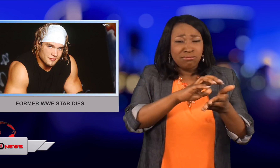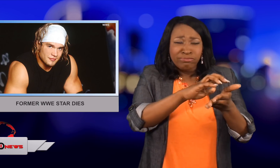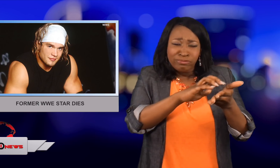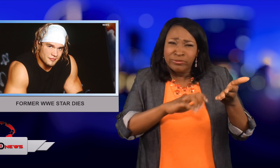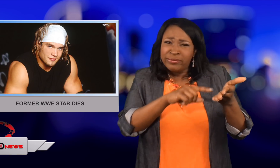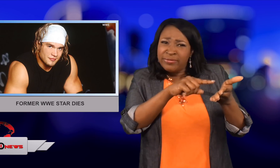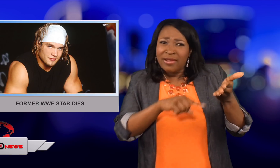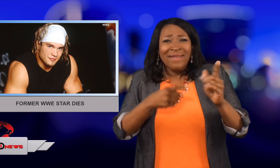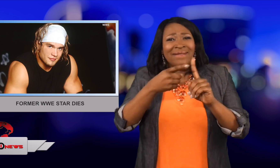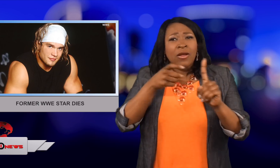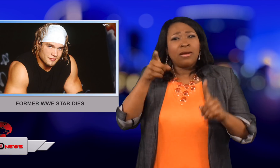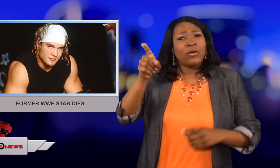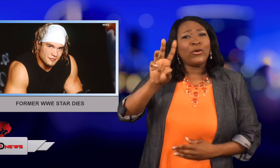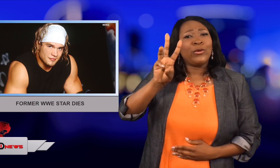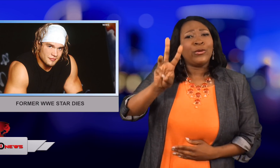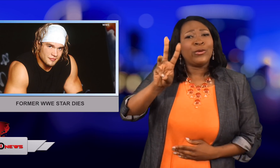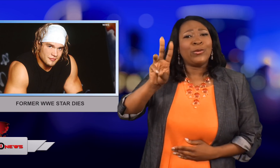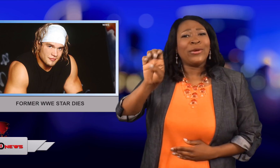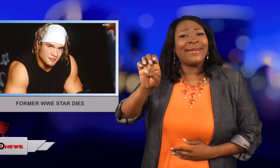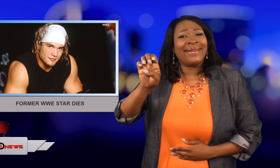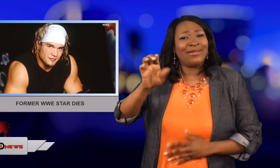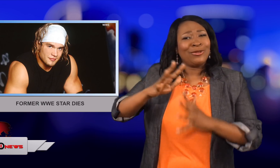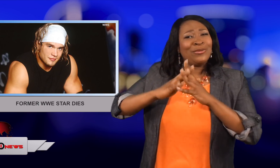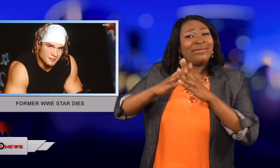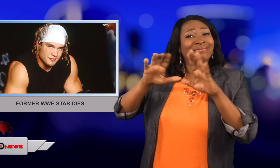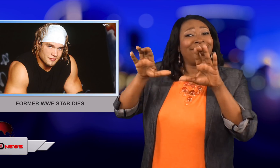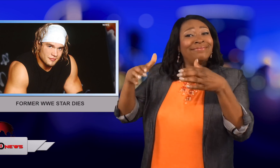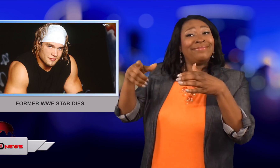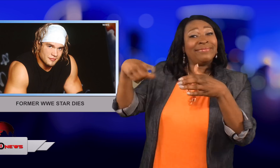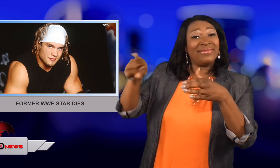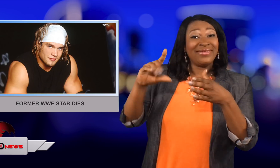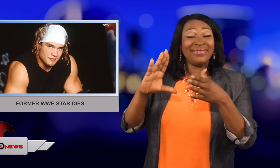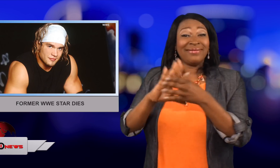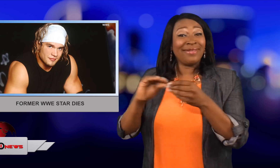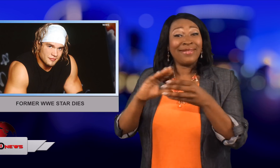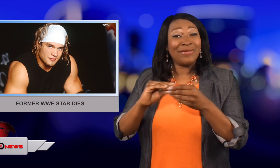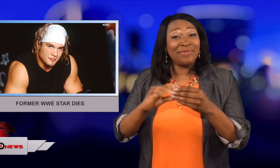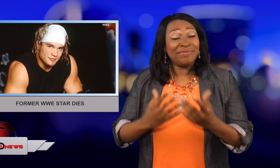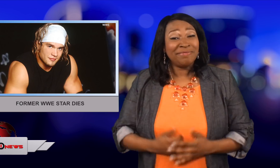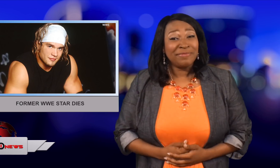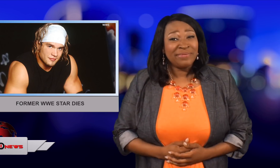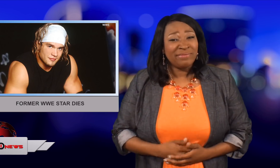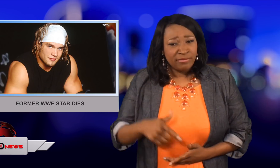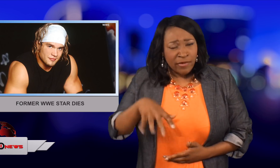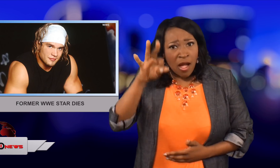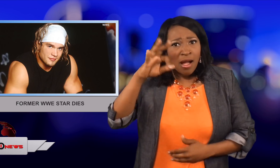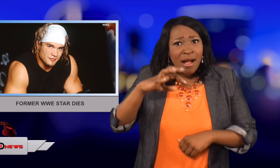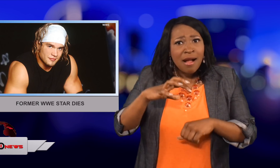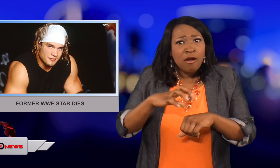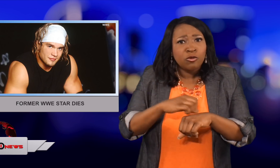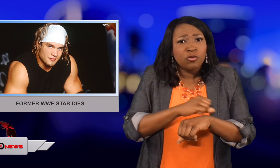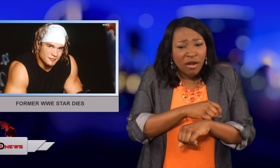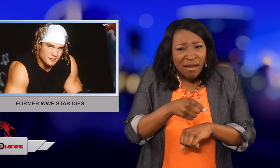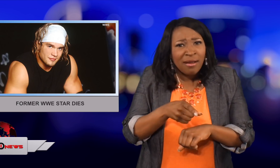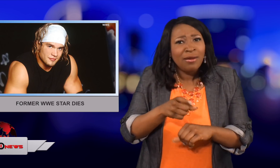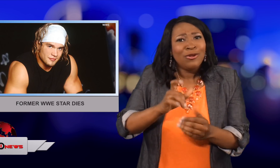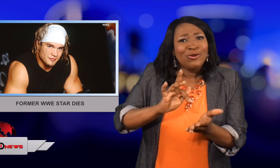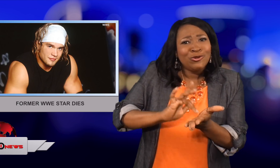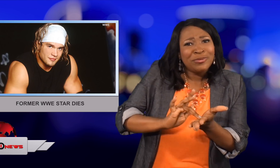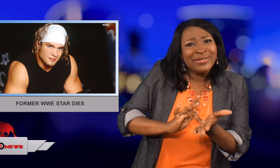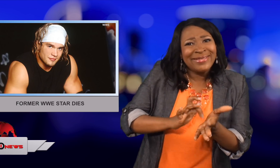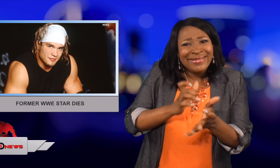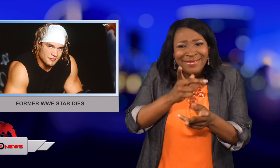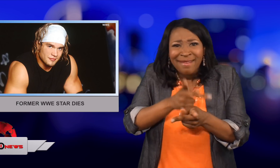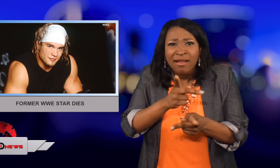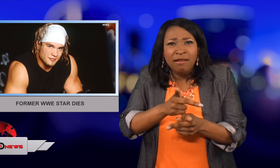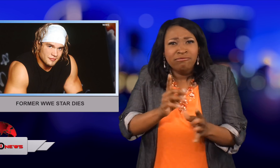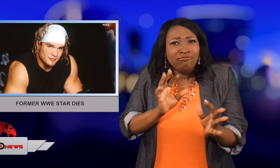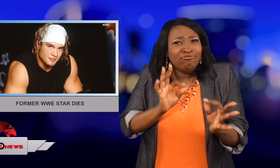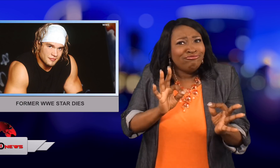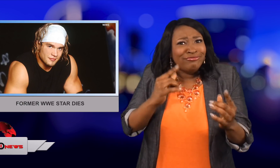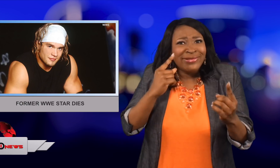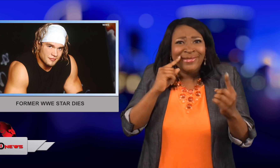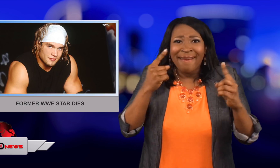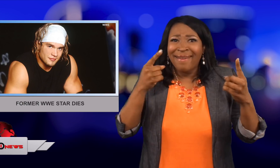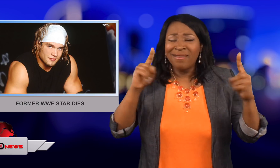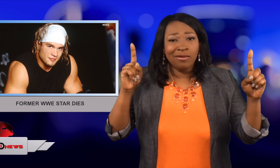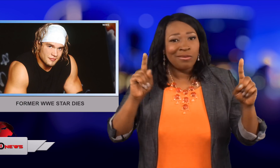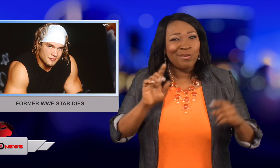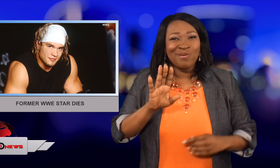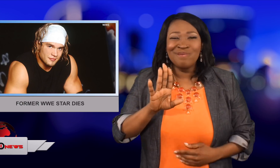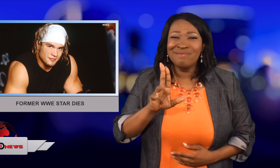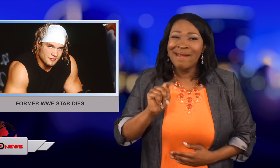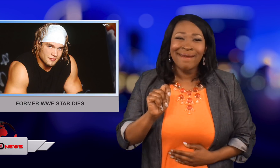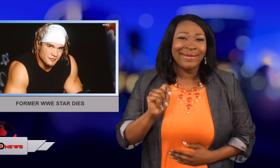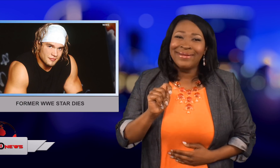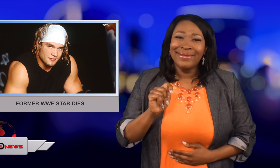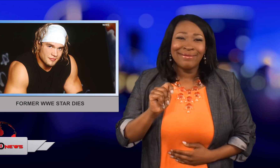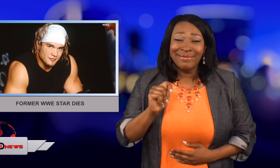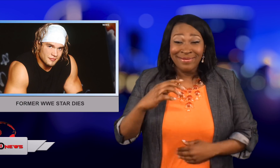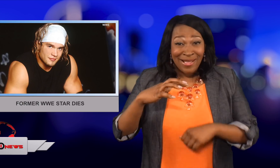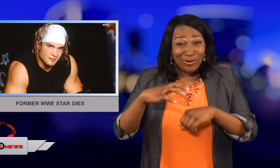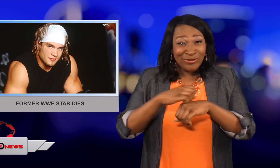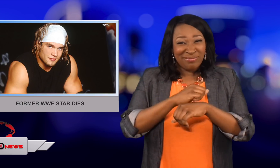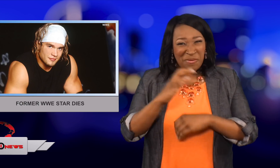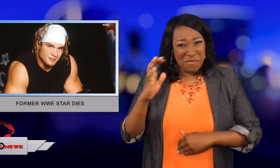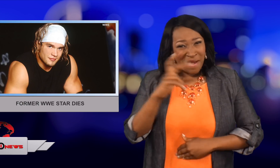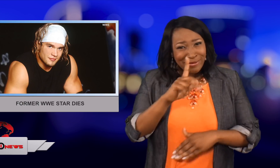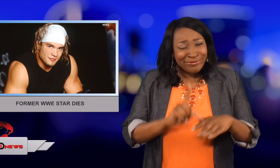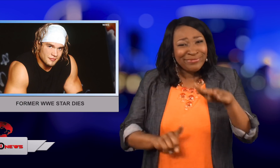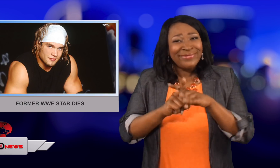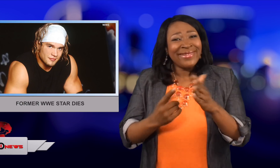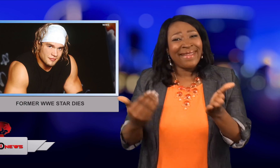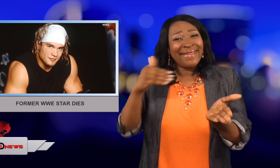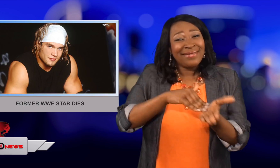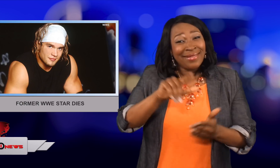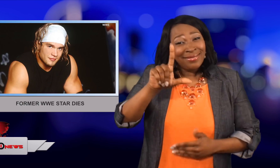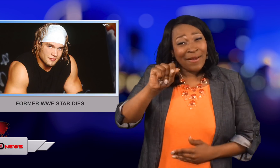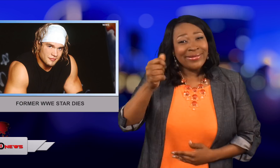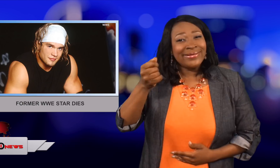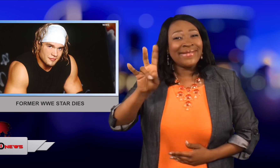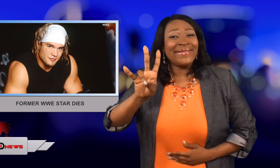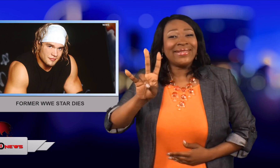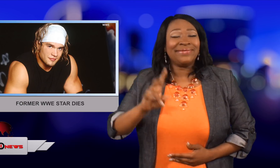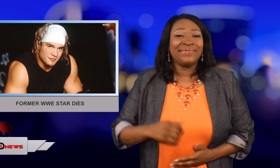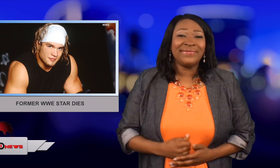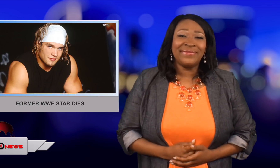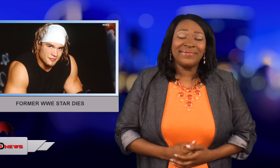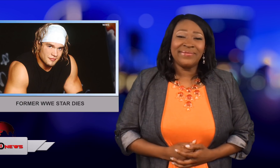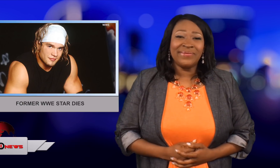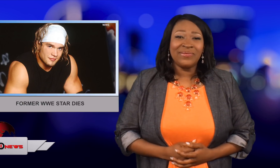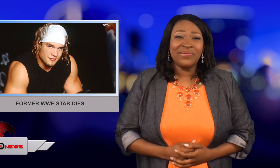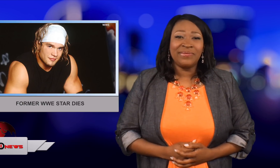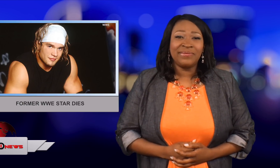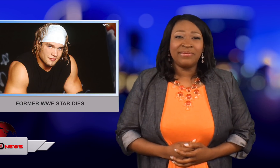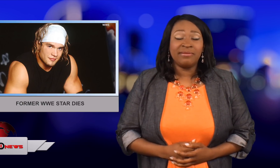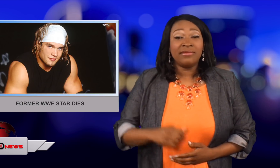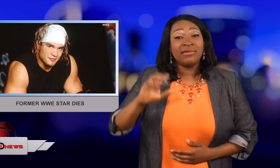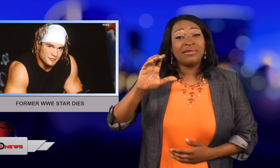According to a statement from the WWE, the cancer was treated successfully but returned in 2017.